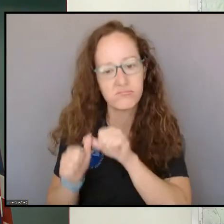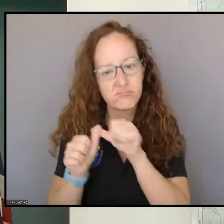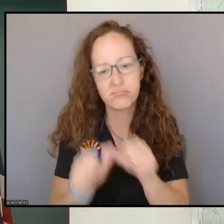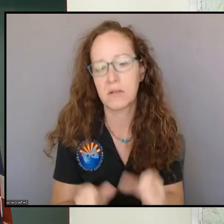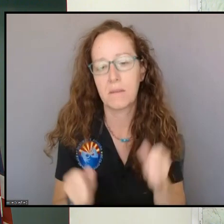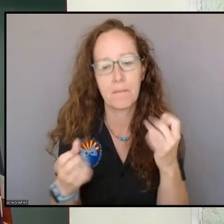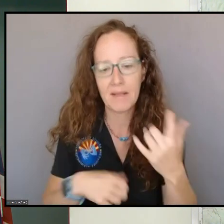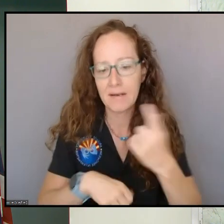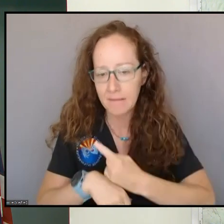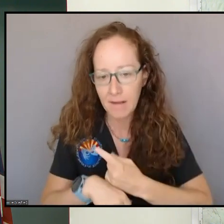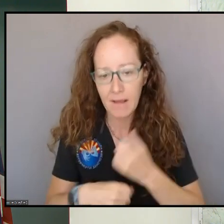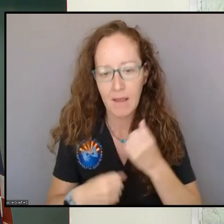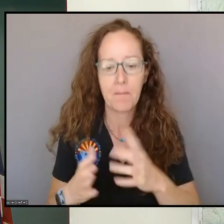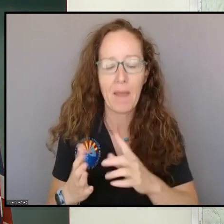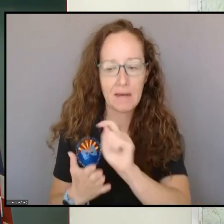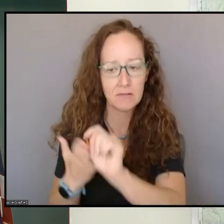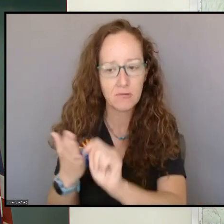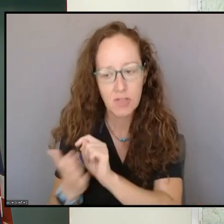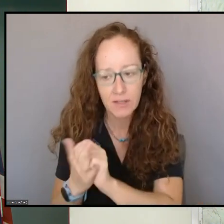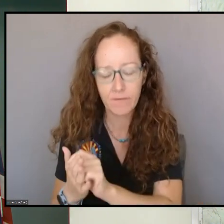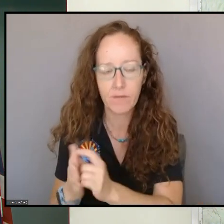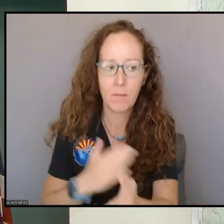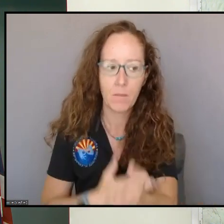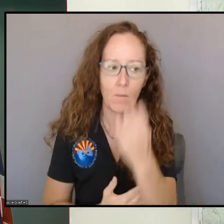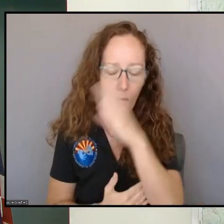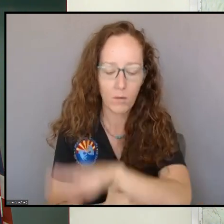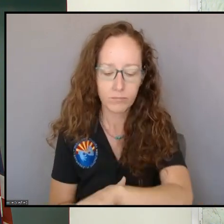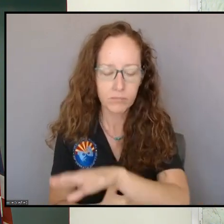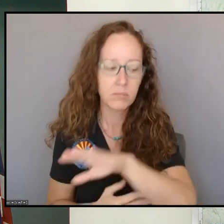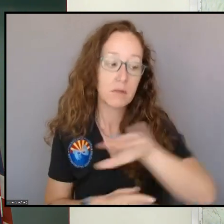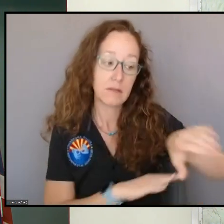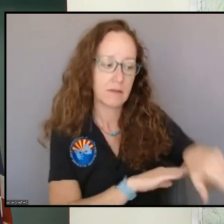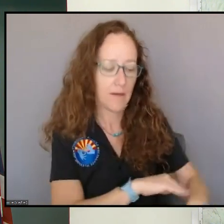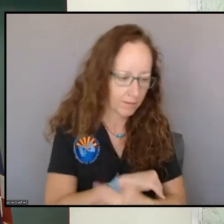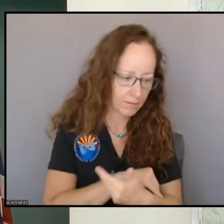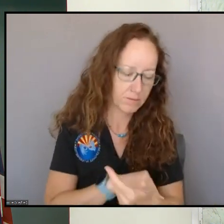continuing once it begins, for five or more days. You know,